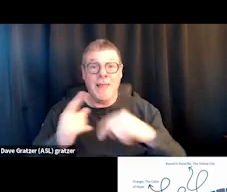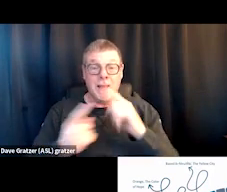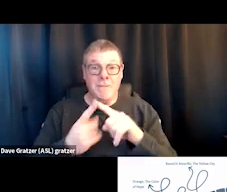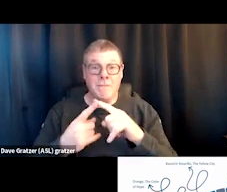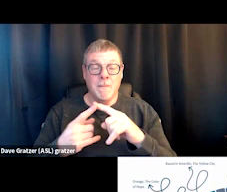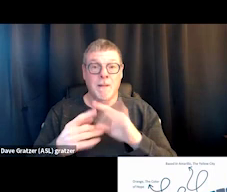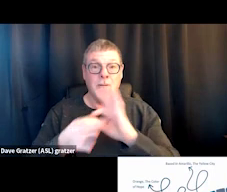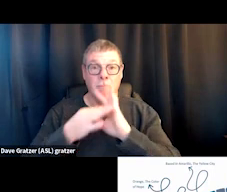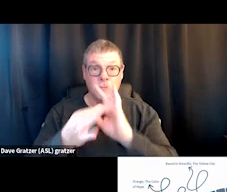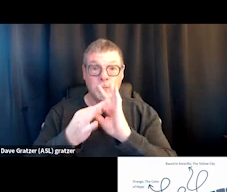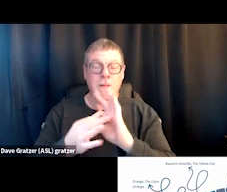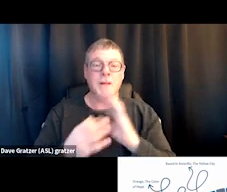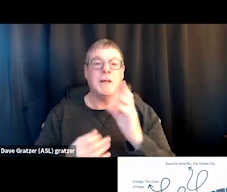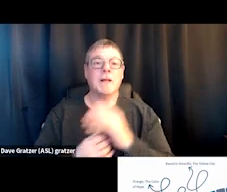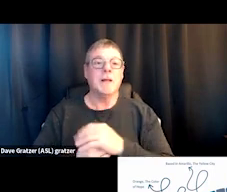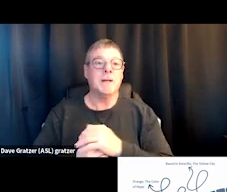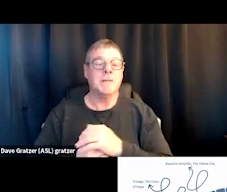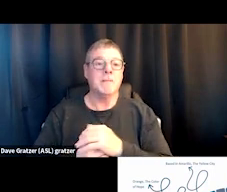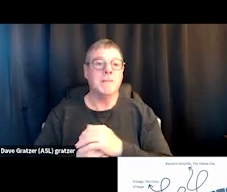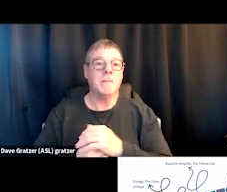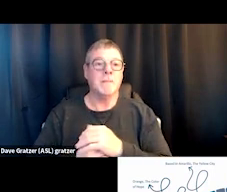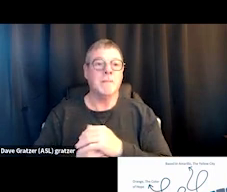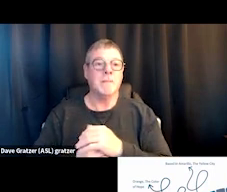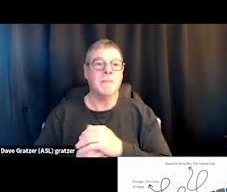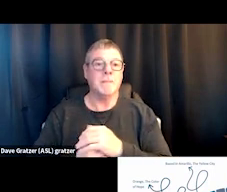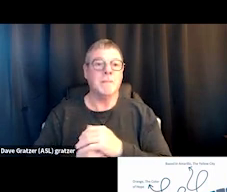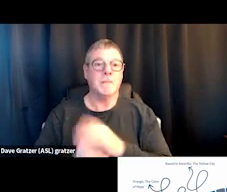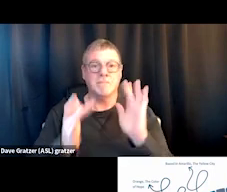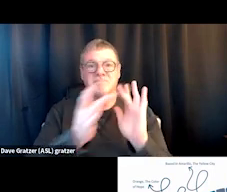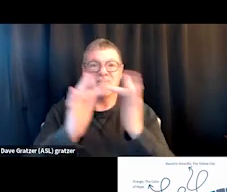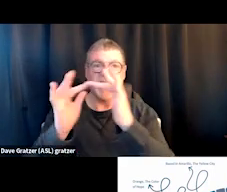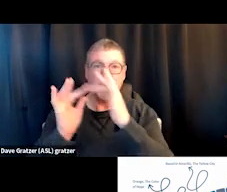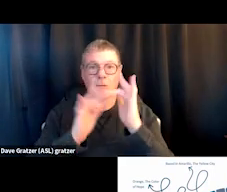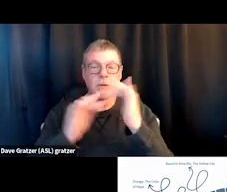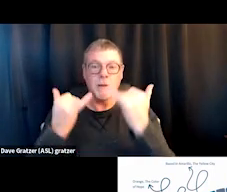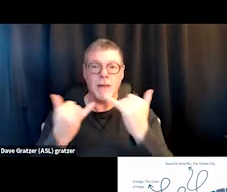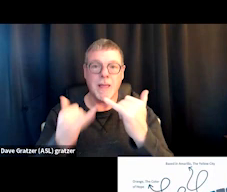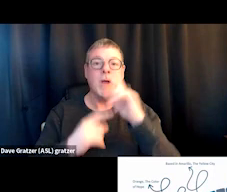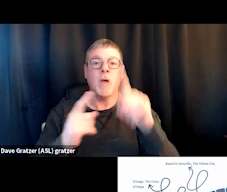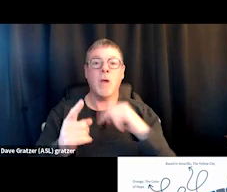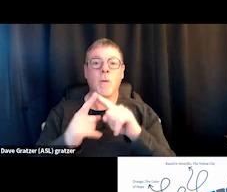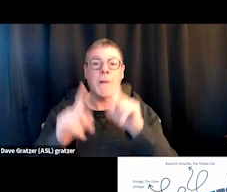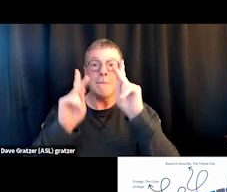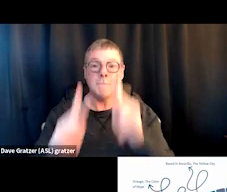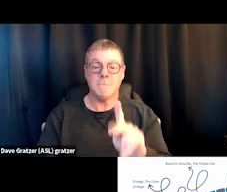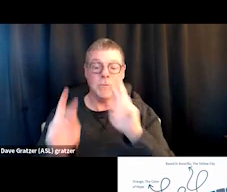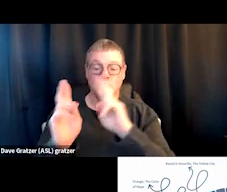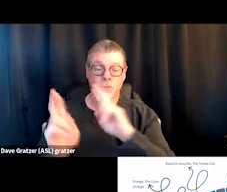and being part of this larger, you know, network now is that when somebody is ready to step out of these facilities